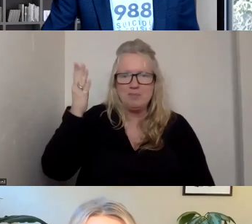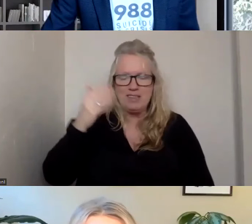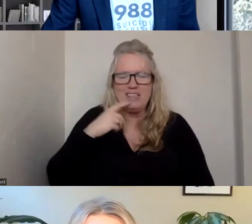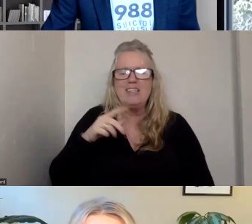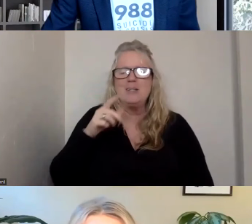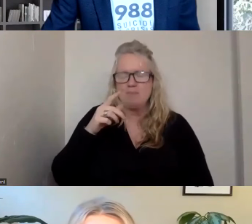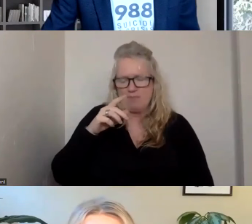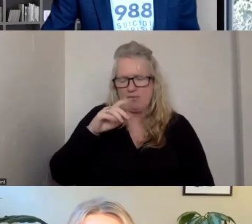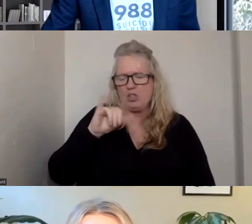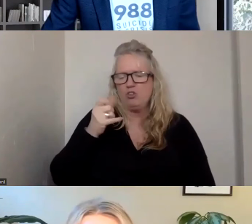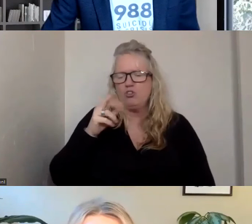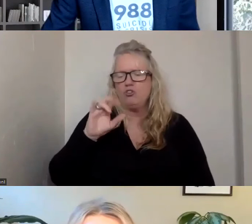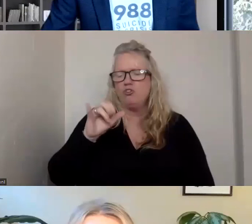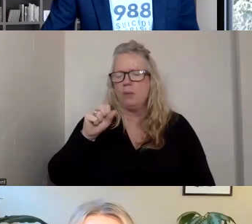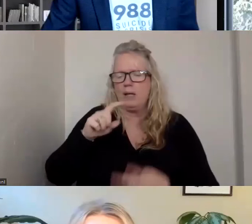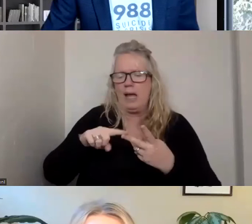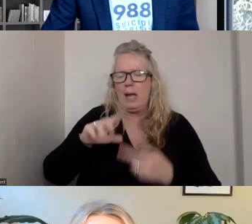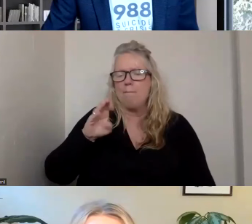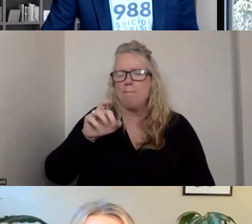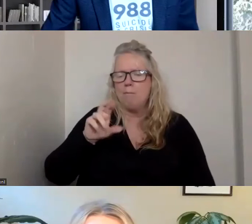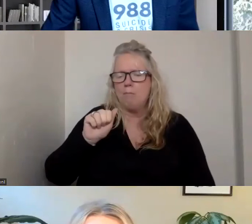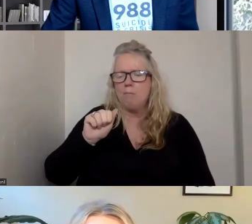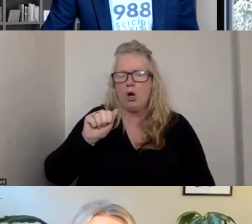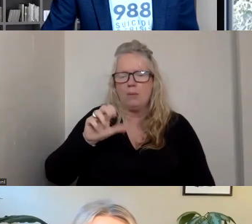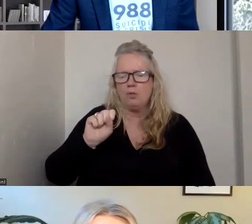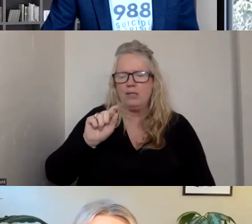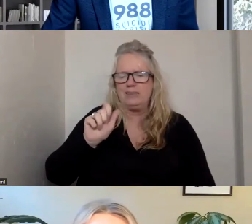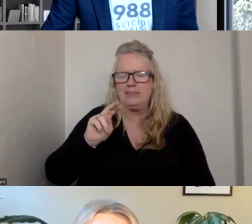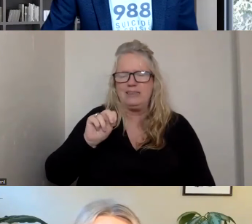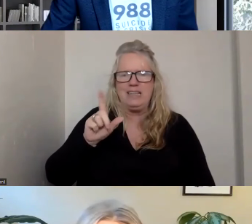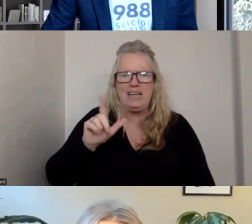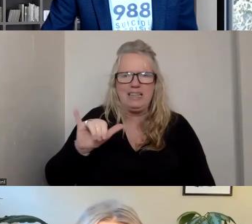DAVID JONES AND BARBRA STANDLY AND STOLE THE SHOW.